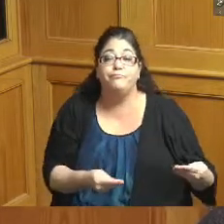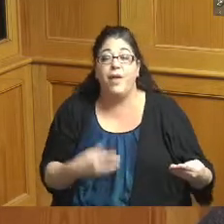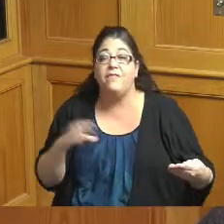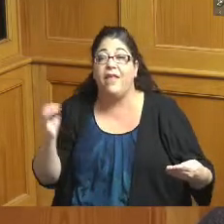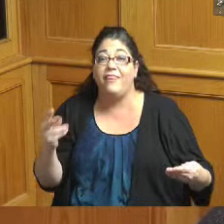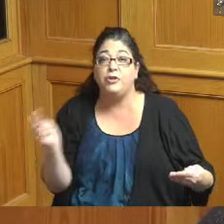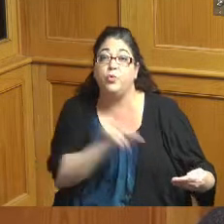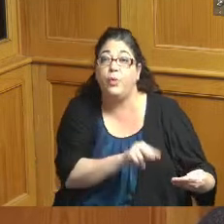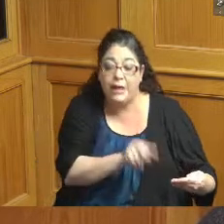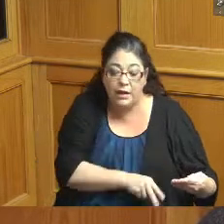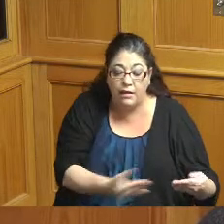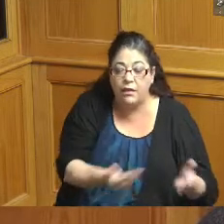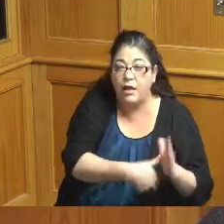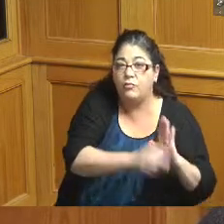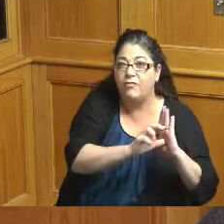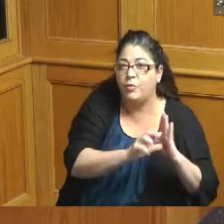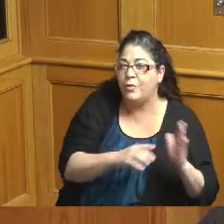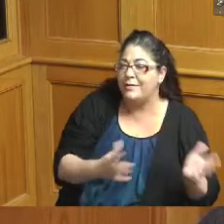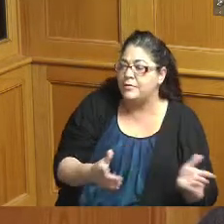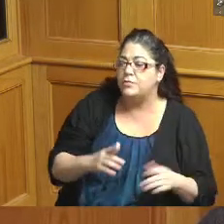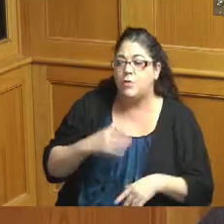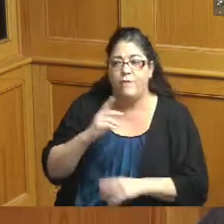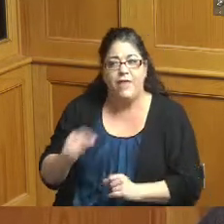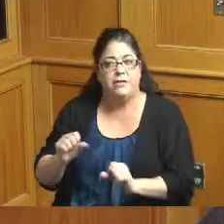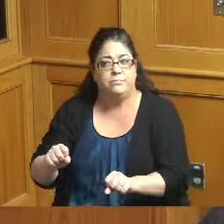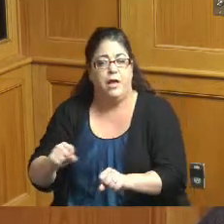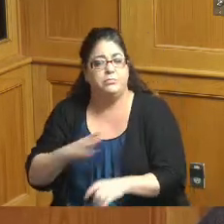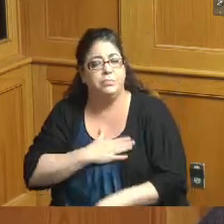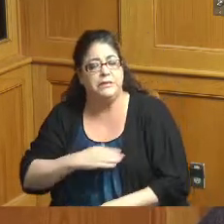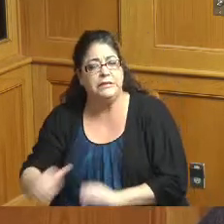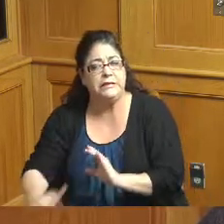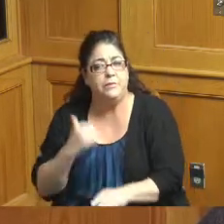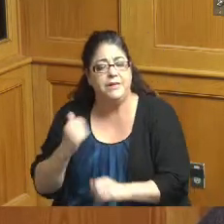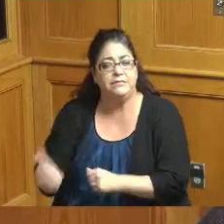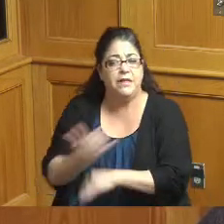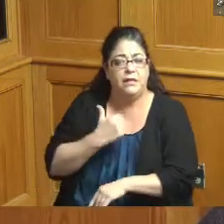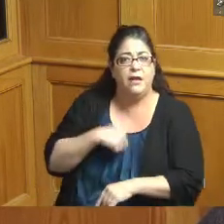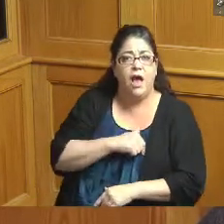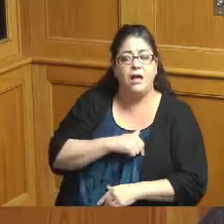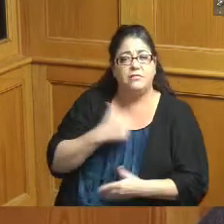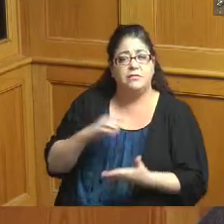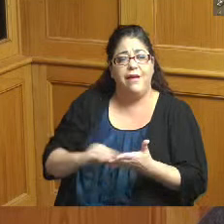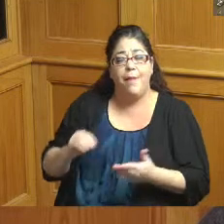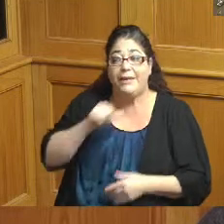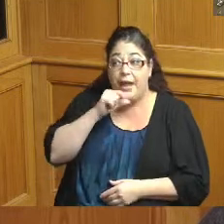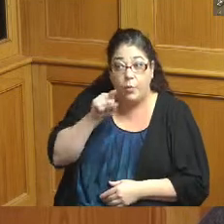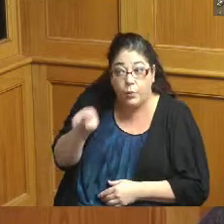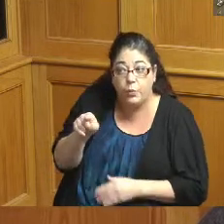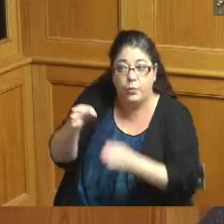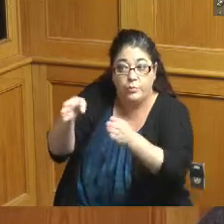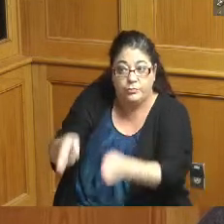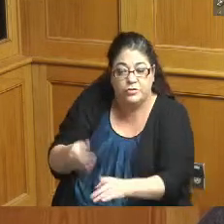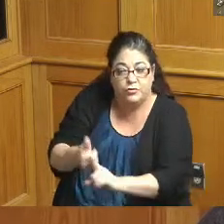I would say do that as quickly as you can and not necessarily you but someone will